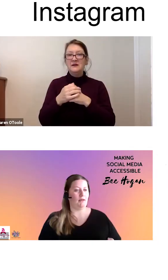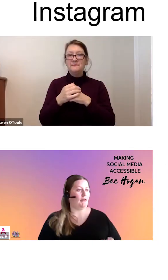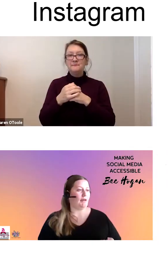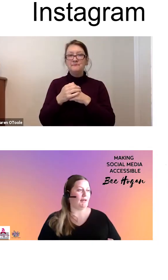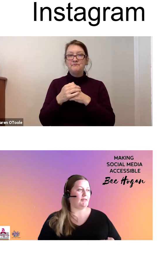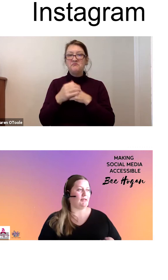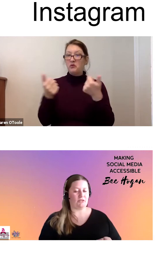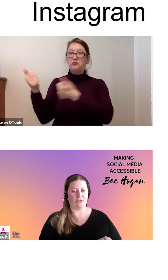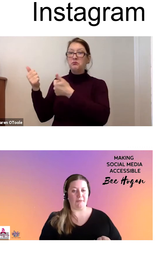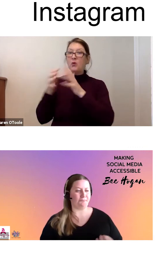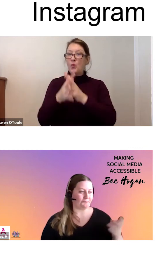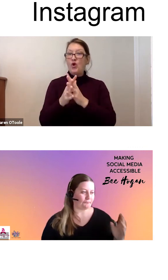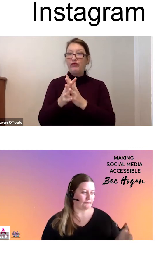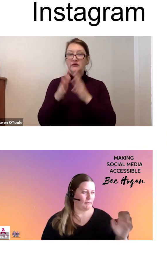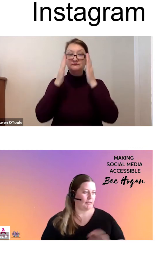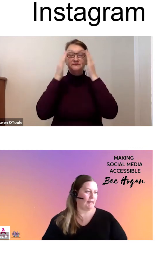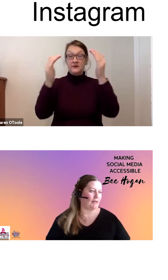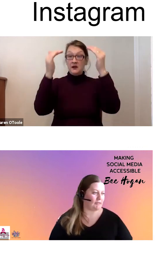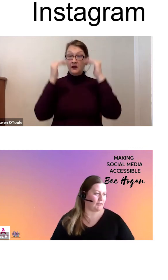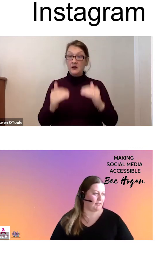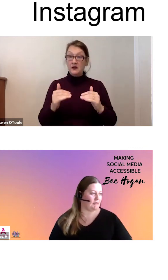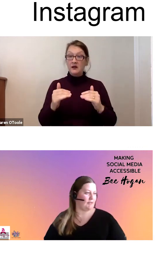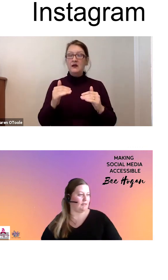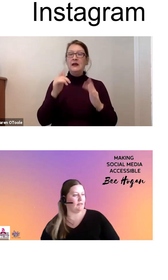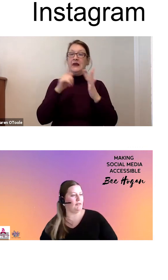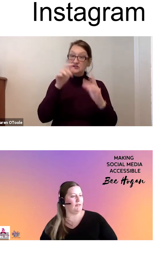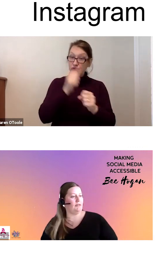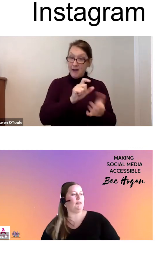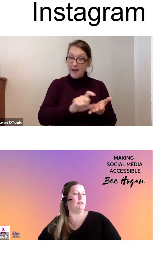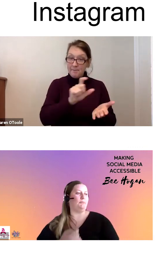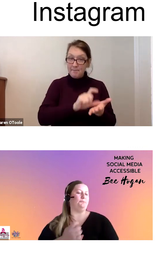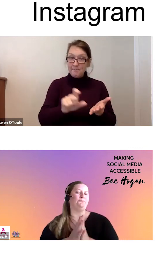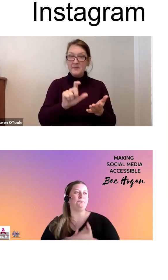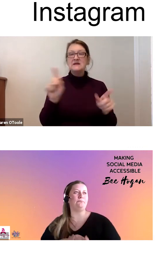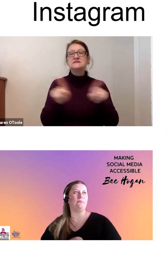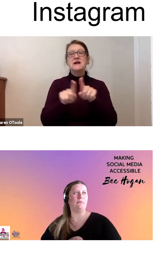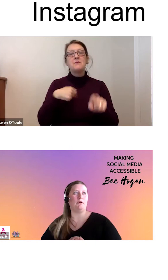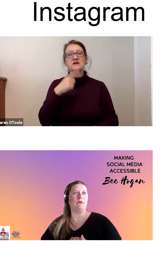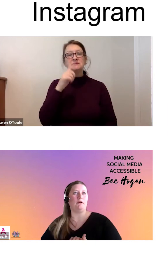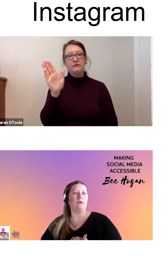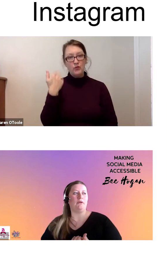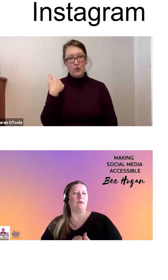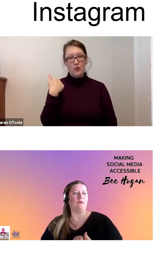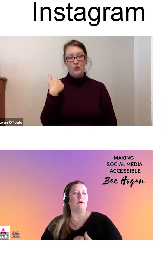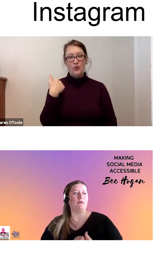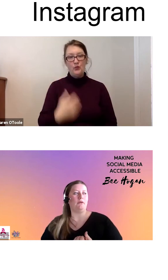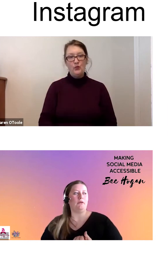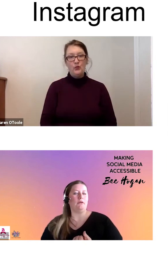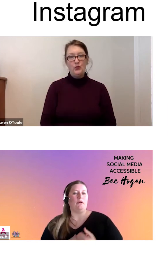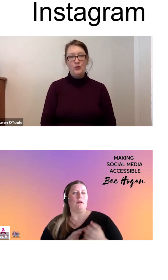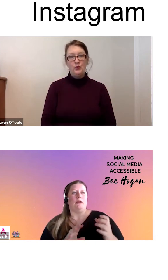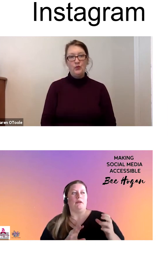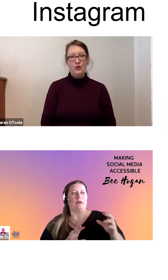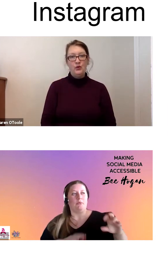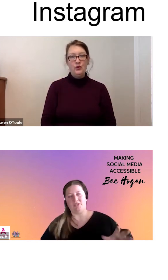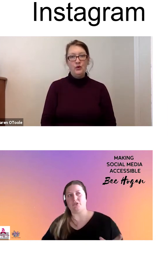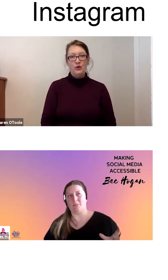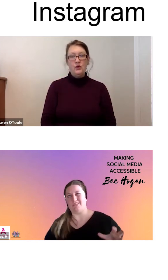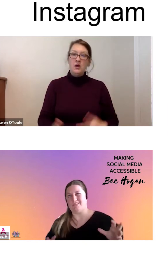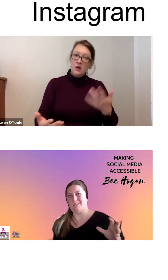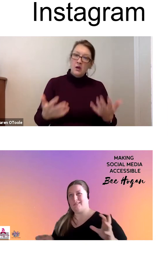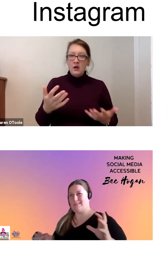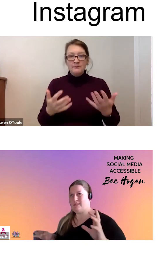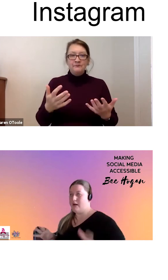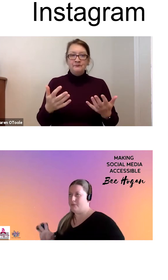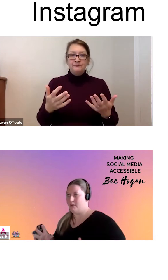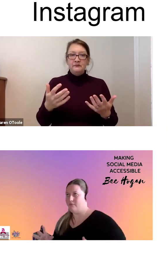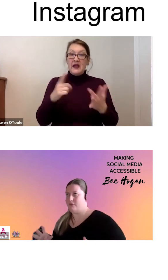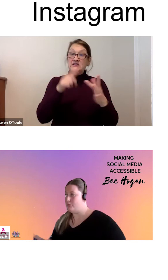And, Instagram as I said because Instagram is 90% visual.